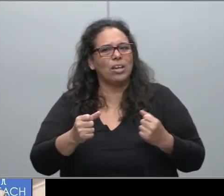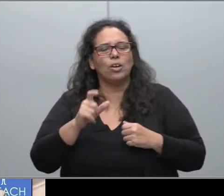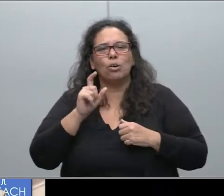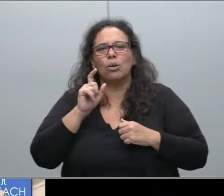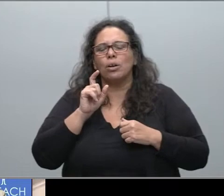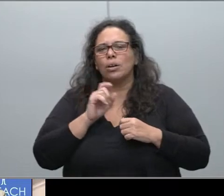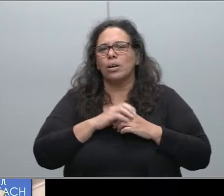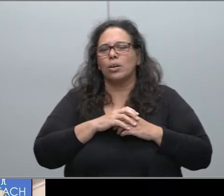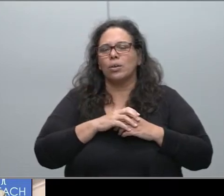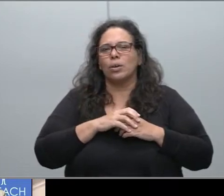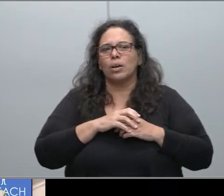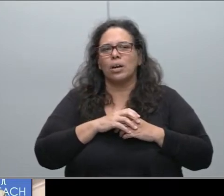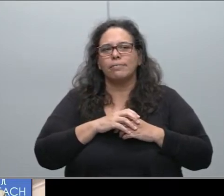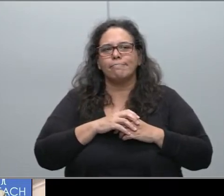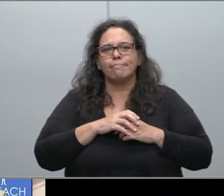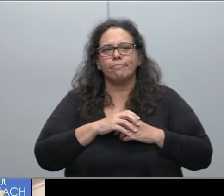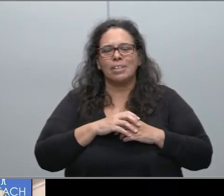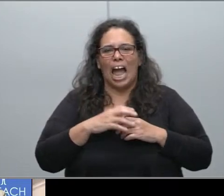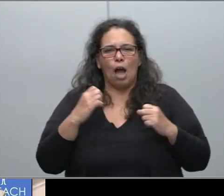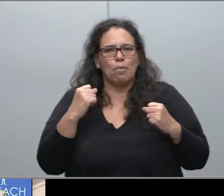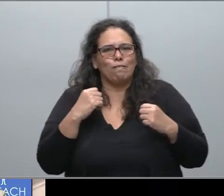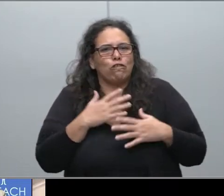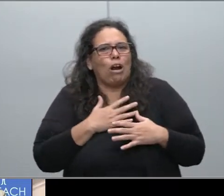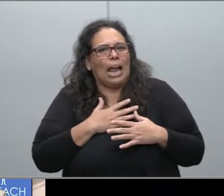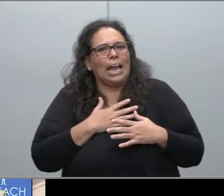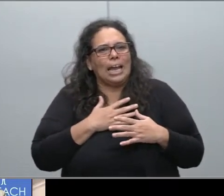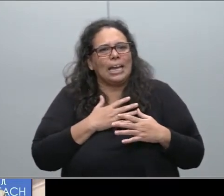Everyone deserves a good IEP meeting. Yes, that is true.